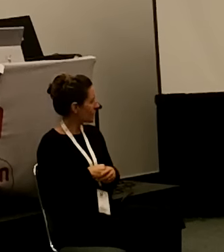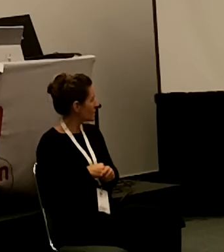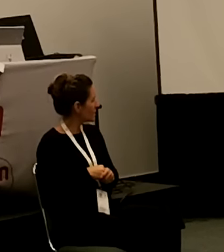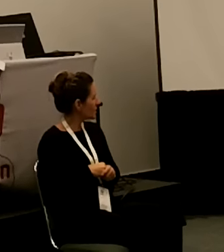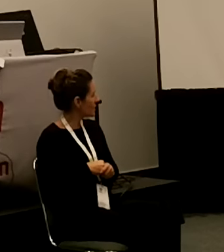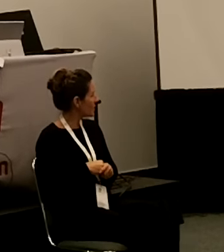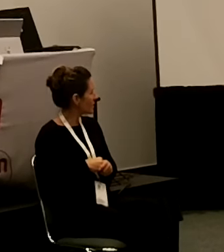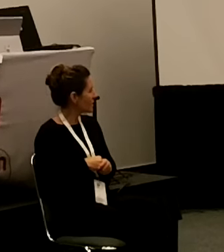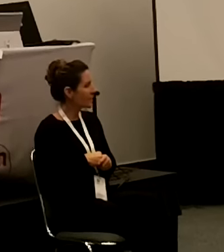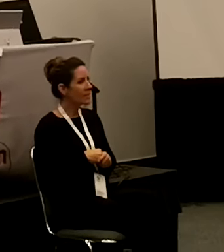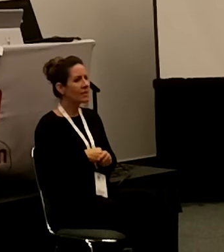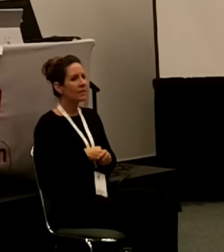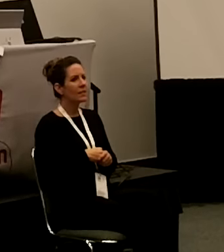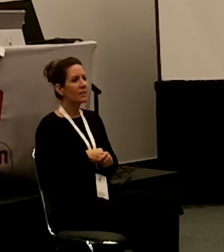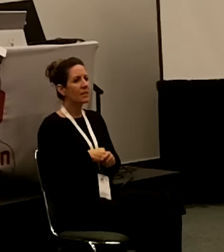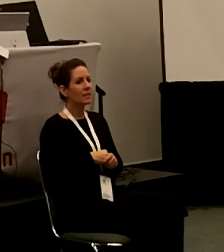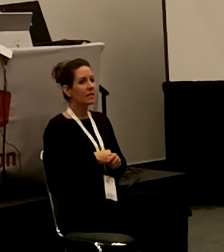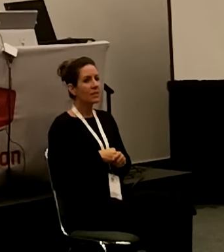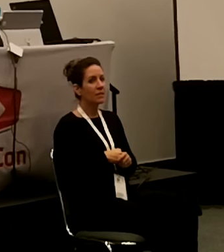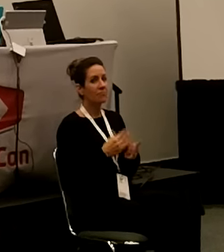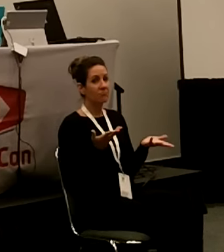Anybody, anybody, just something.